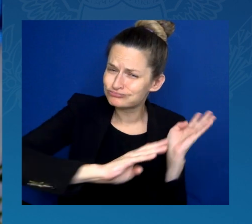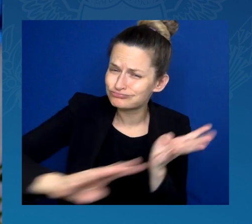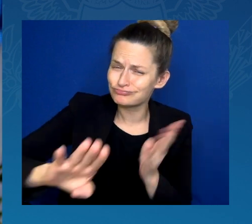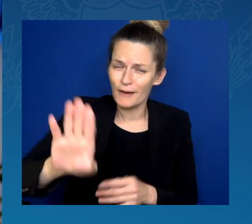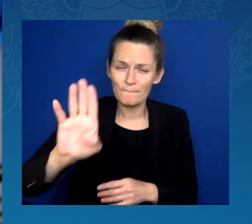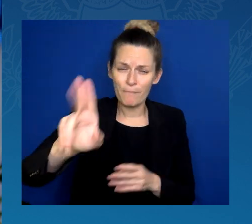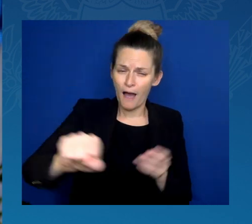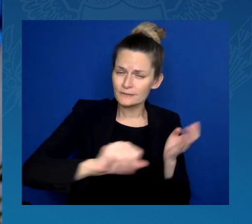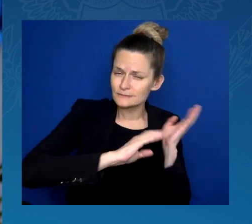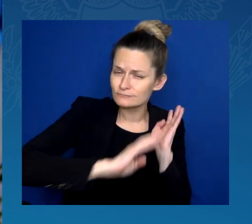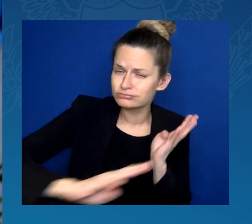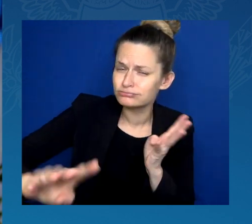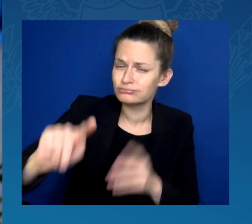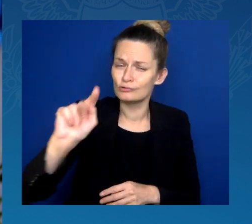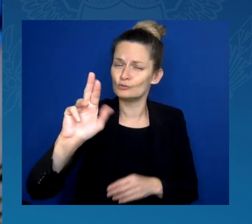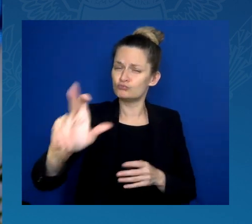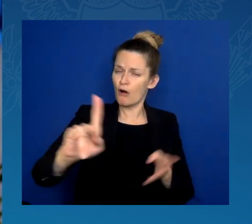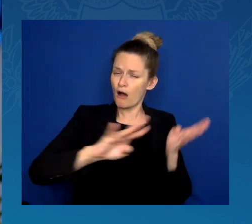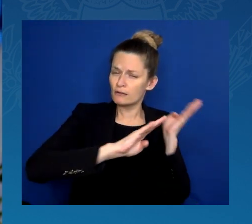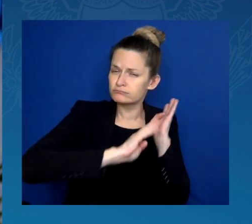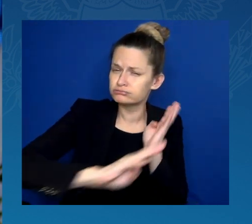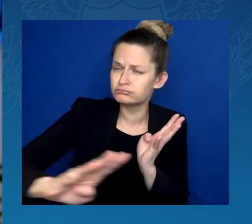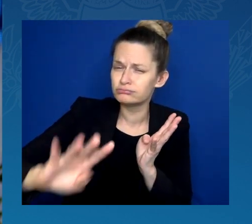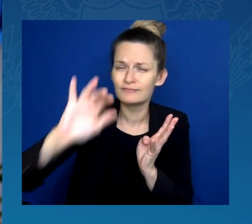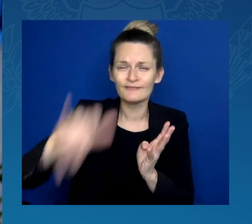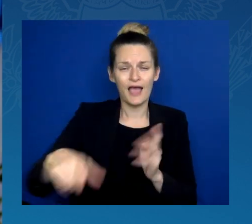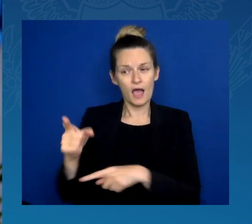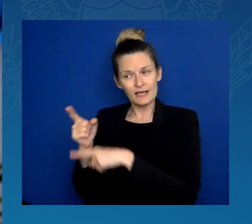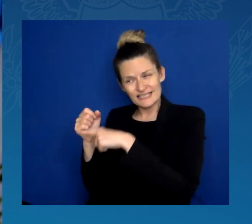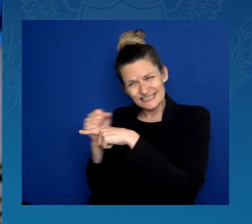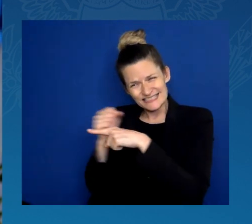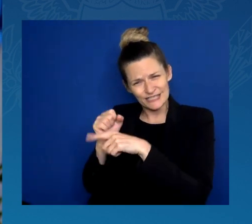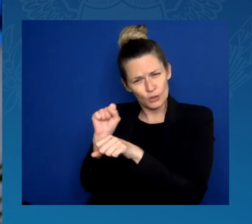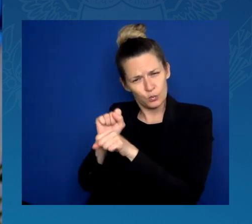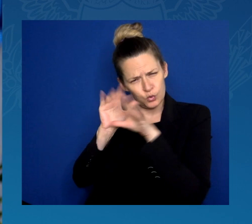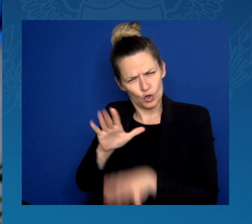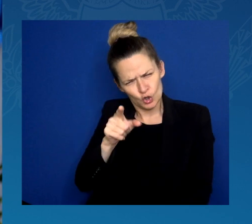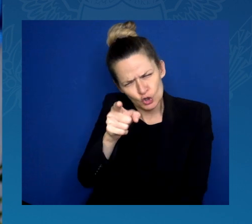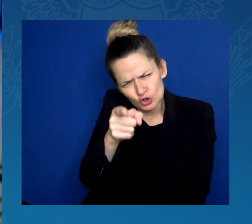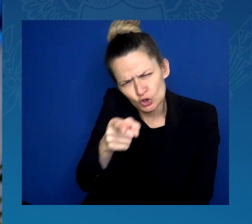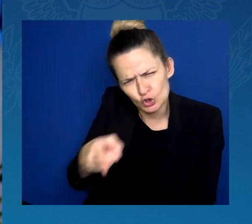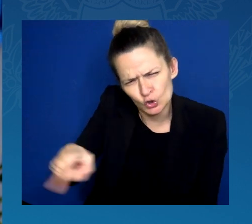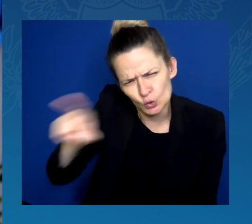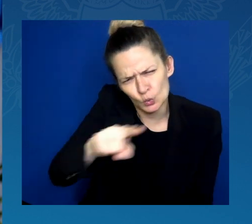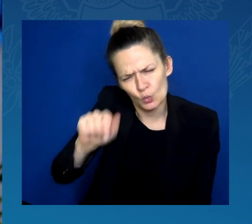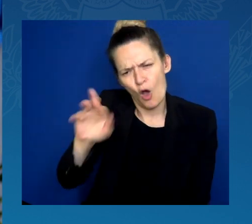Steelworkers, you are one of the largest unions in the automotive supply chain. I don't need to tell you that.